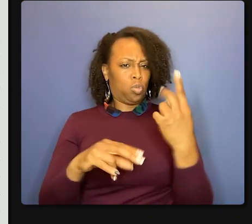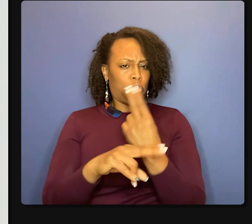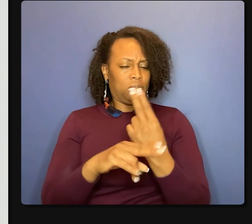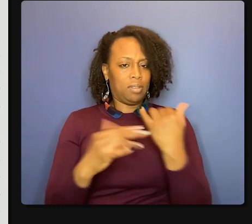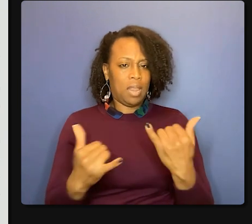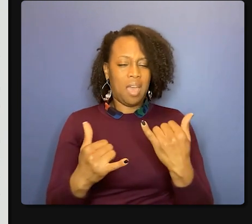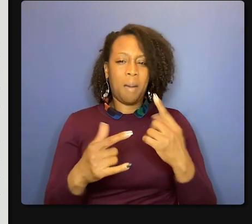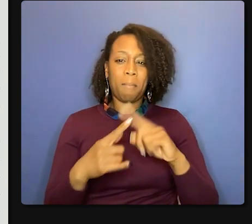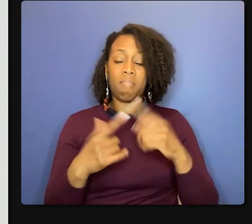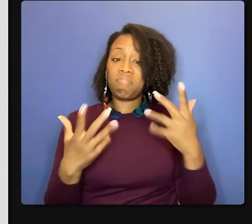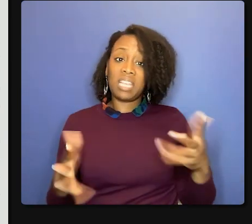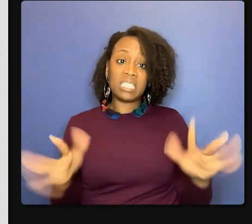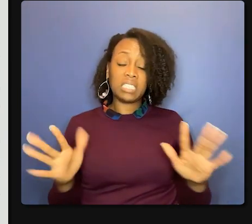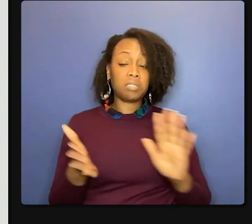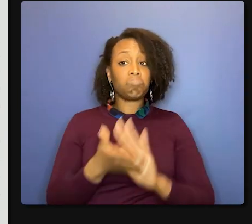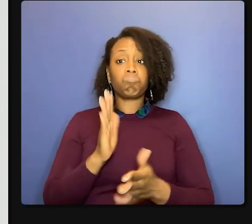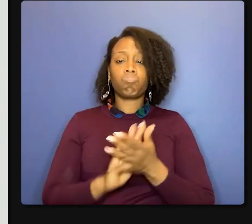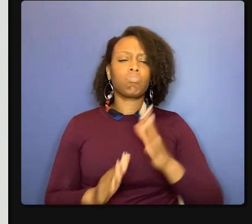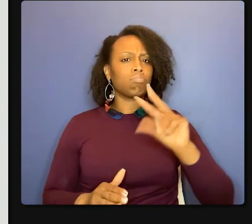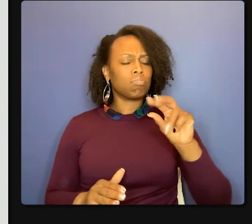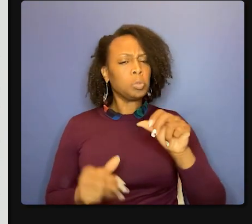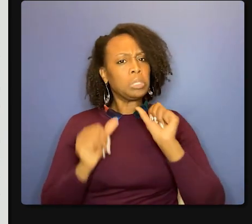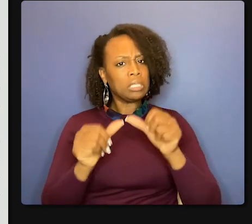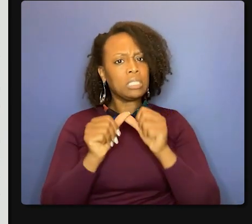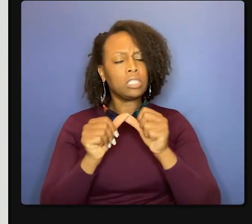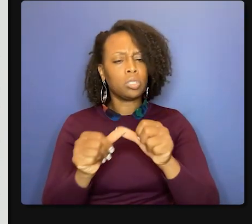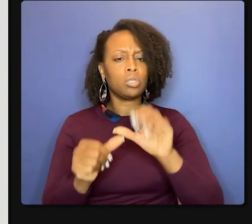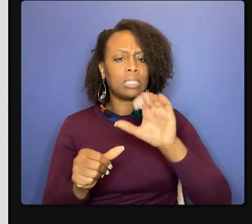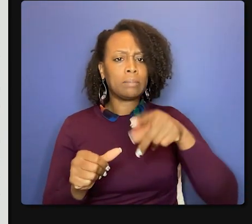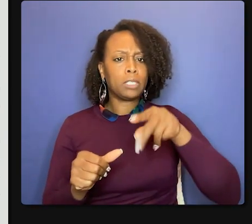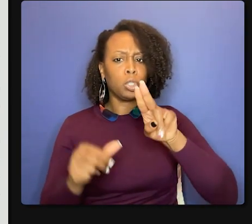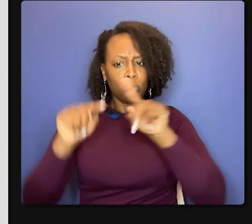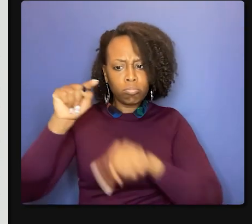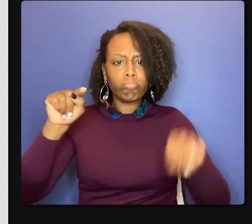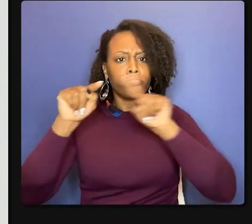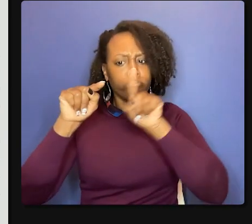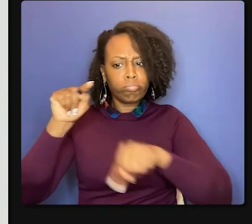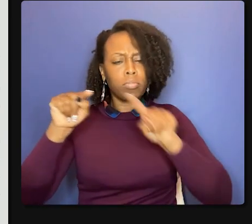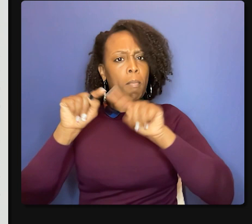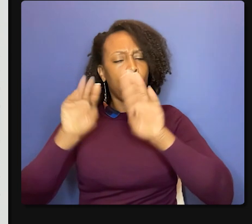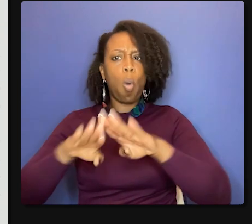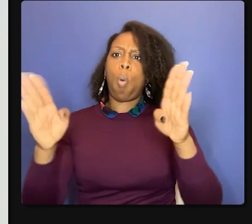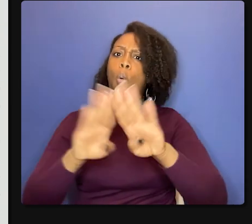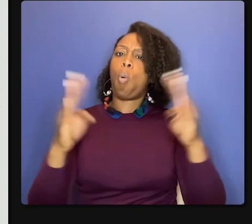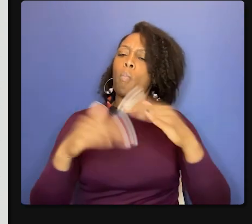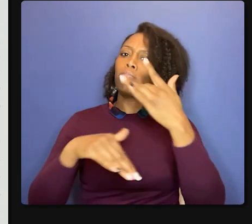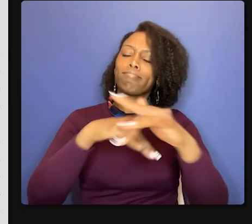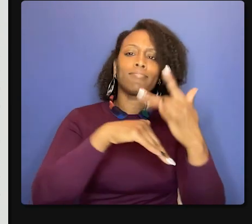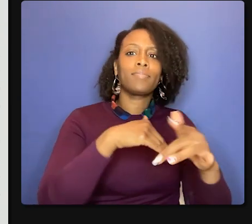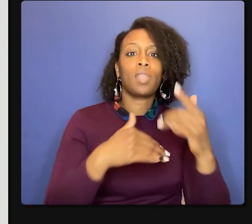and that's what you're using now, but we're not going to stop there. Like we continue to free up, we're going to continue to free up a lot more CPU cycles